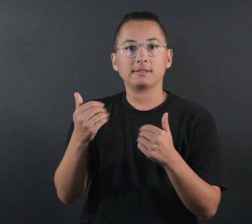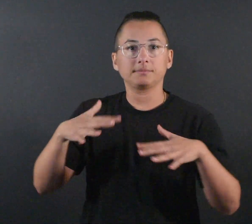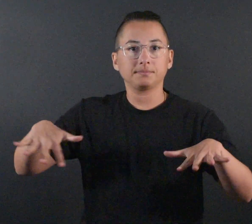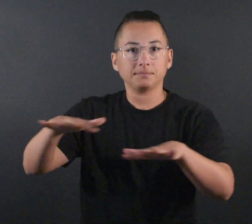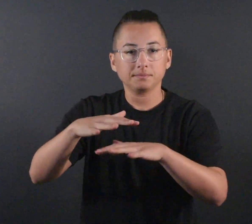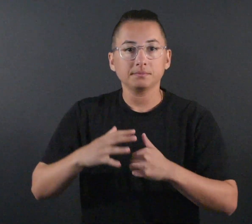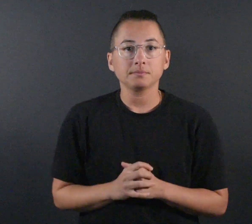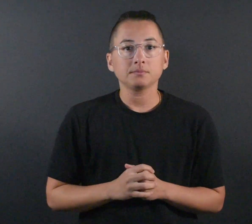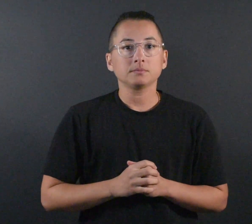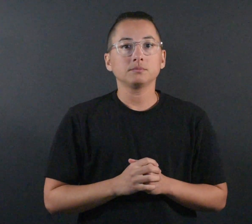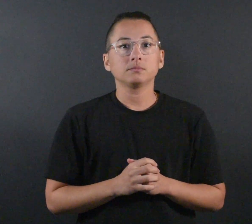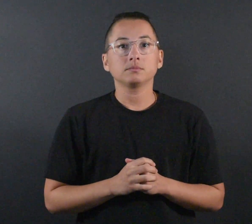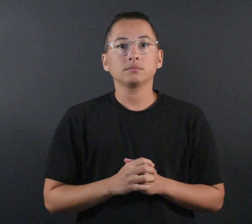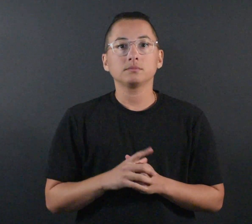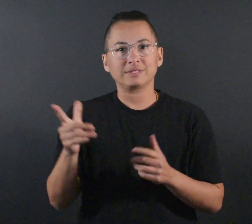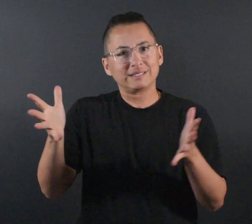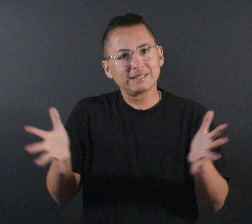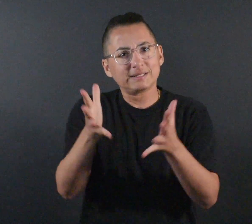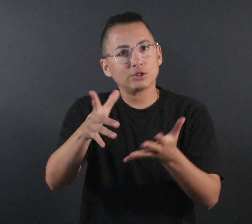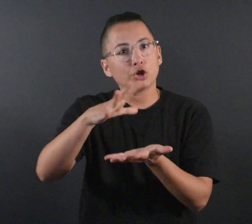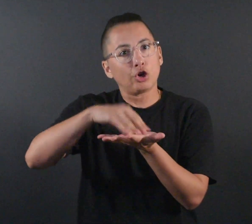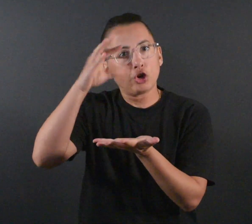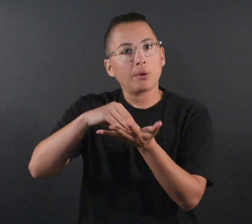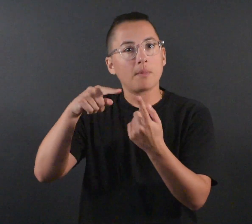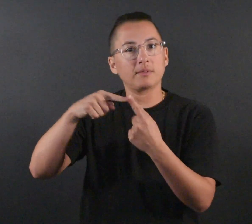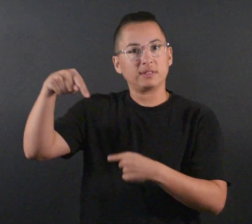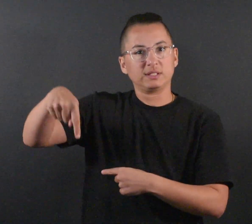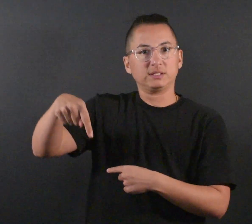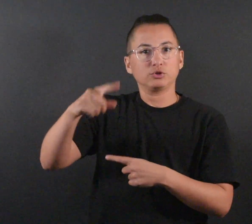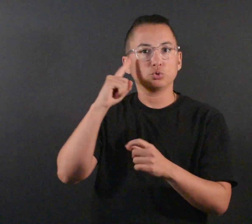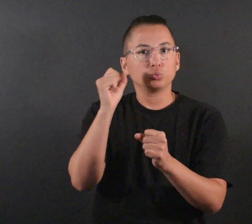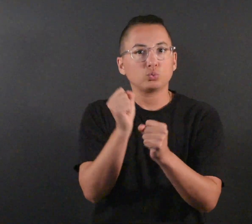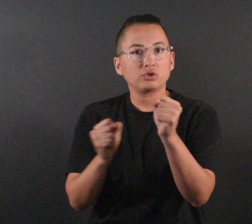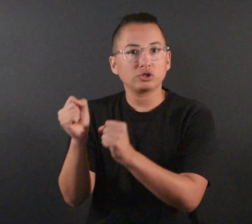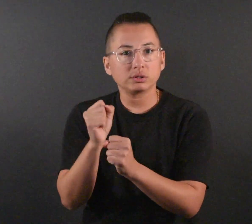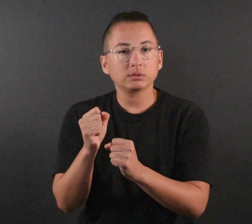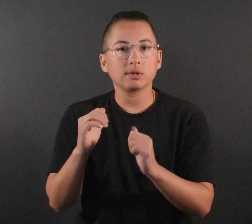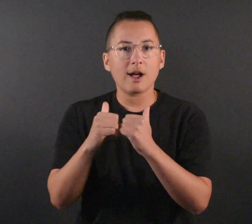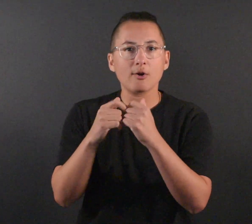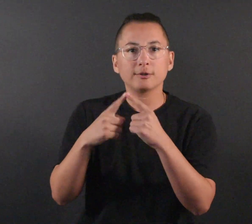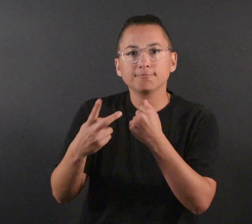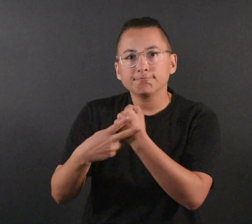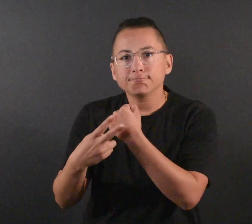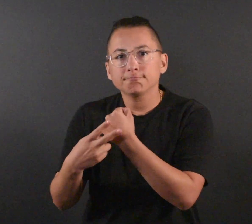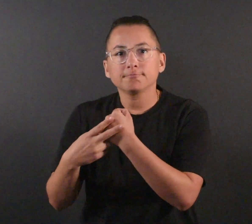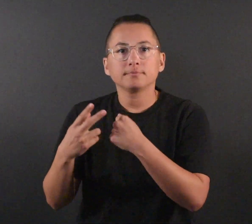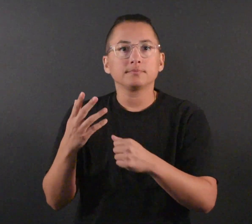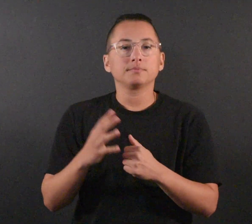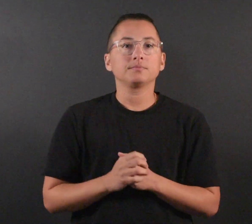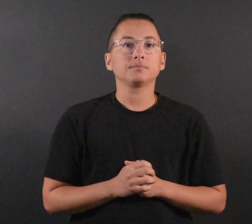to learn more about this conservation tactic, as well as view MPR’s interview with a goat.